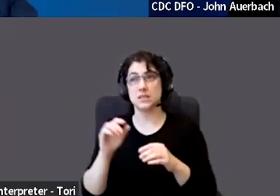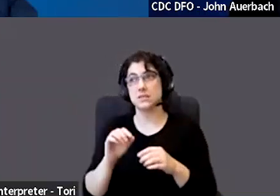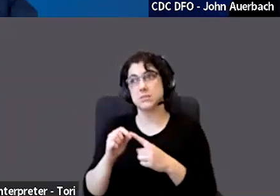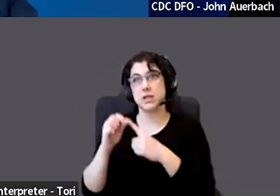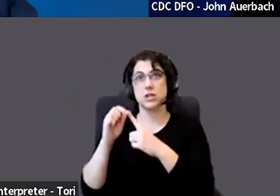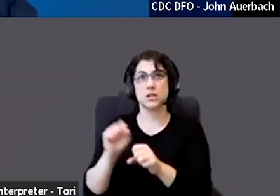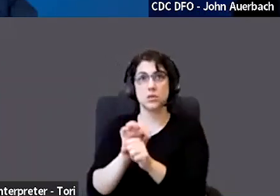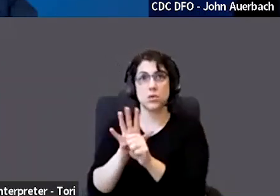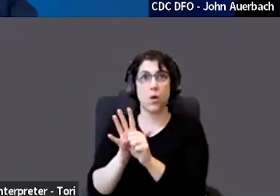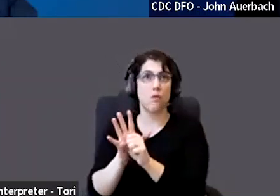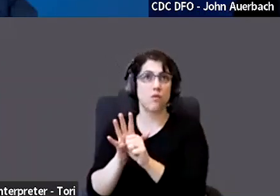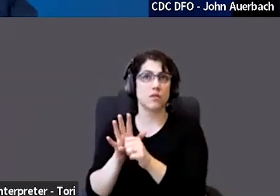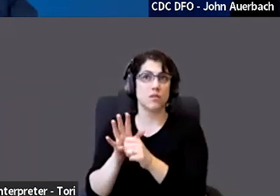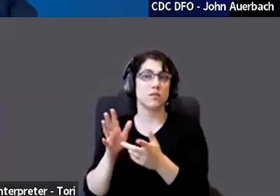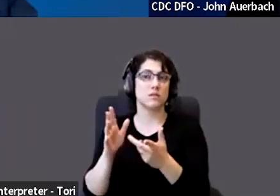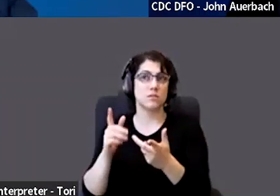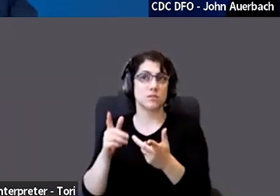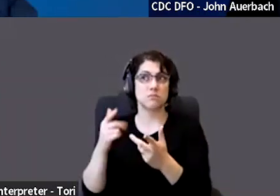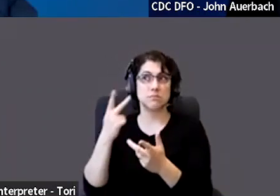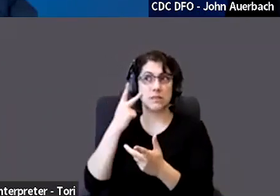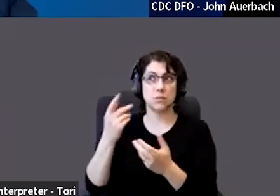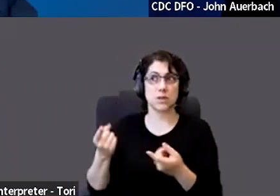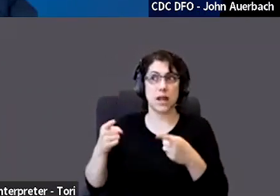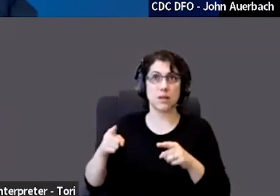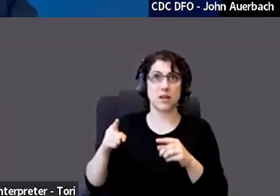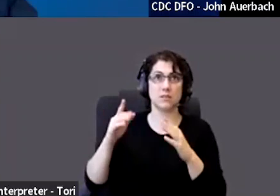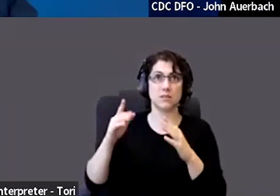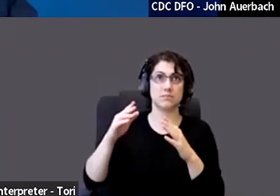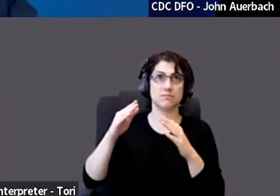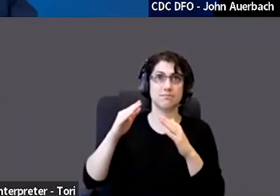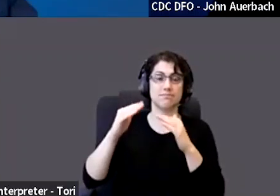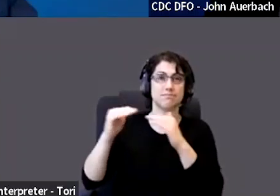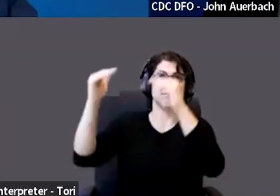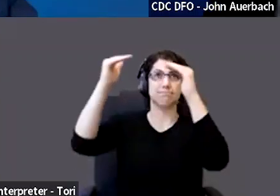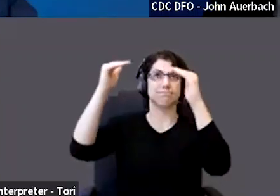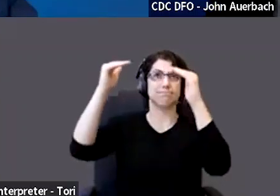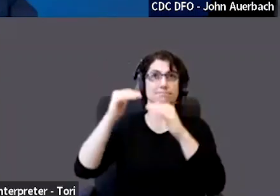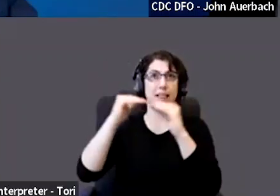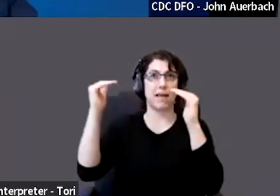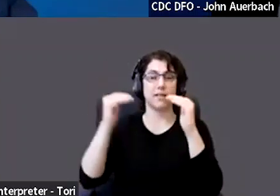So those technologies are in place. It's a matter of policies and other things that have to be figured out.